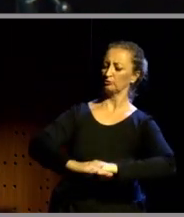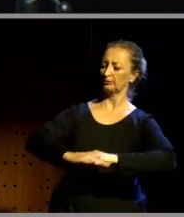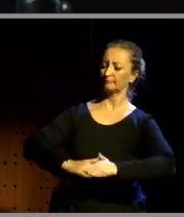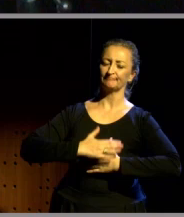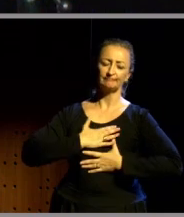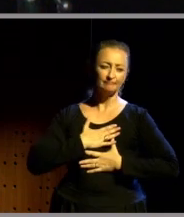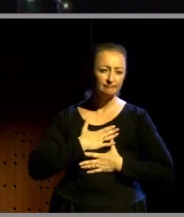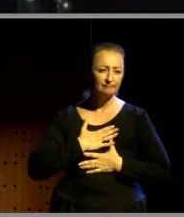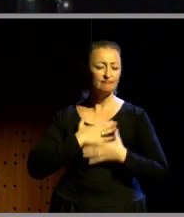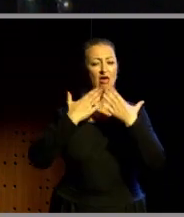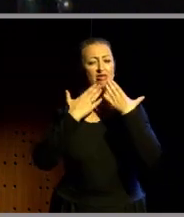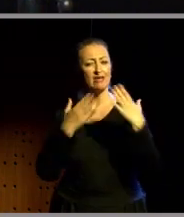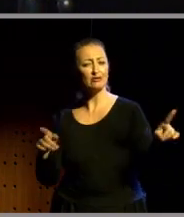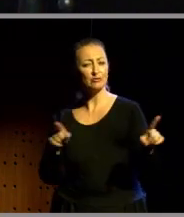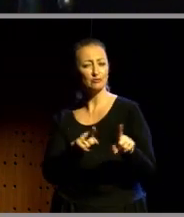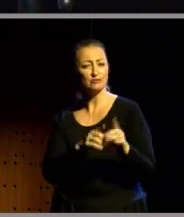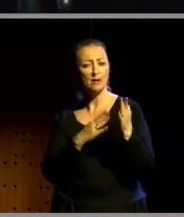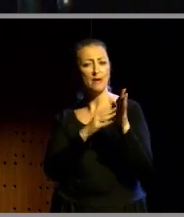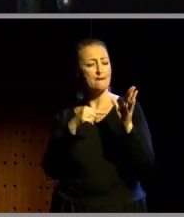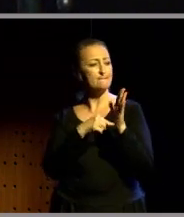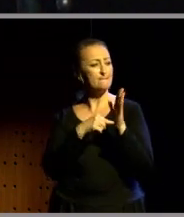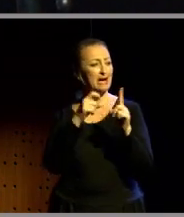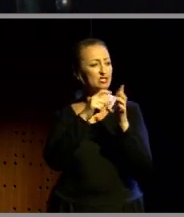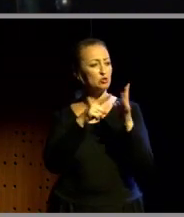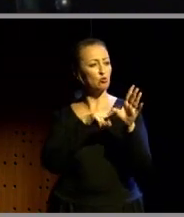Thank you also to Matt Doyle and Clarence Locke